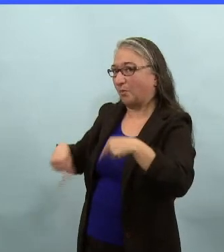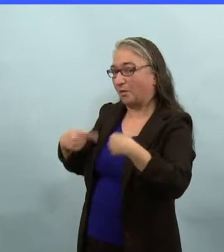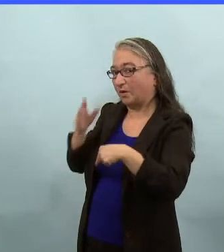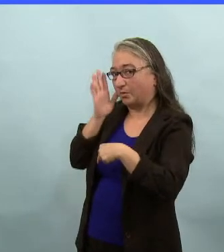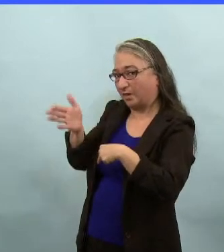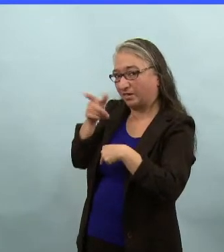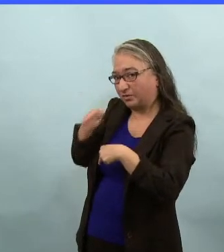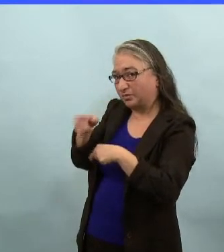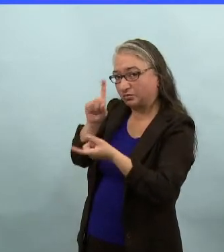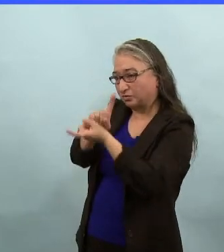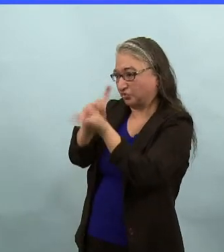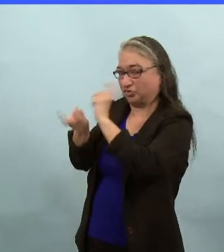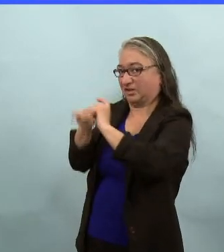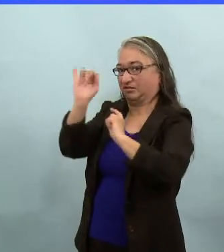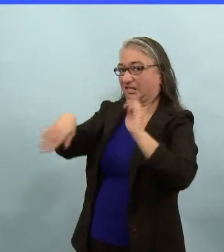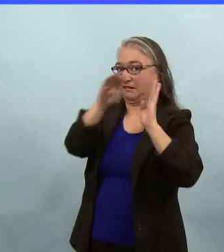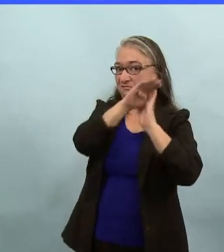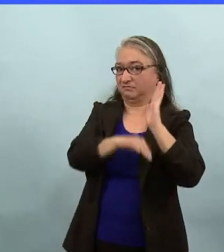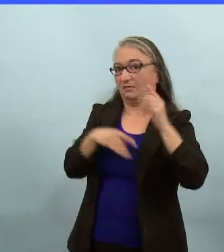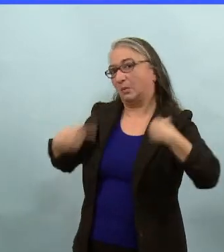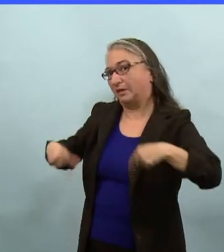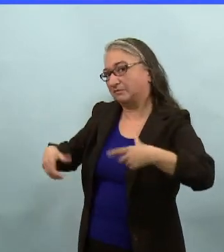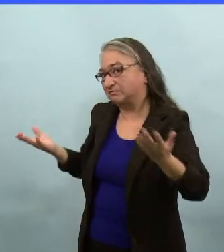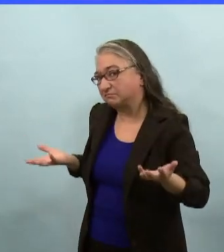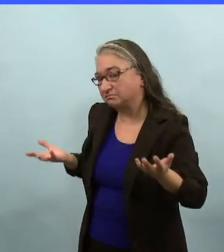no i mean we continue to be laser focused and minister gordon may want to ask